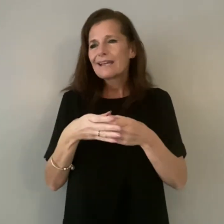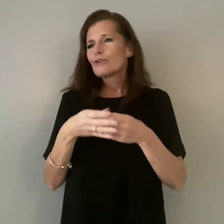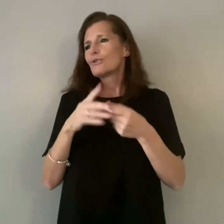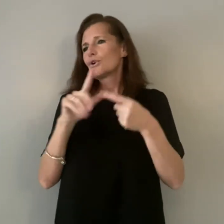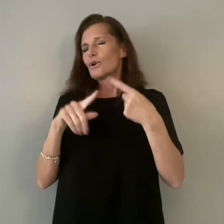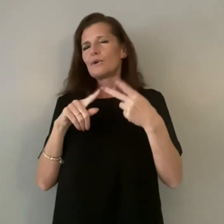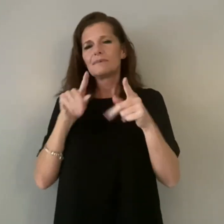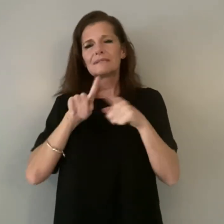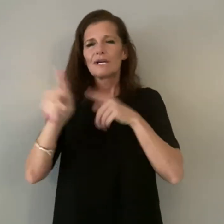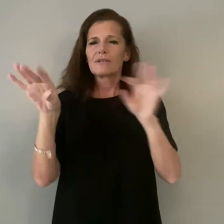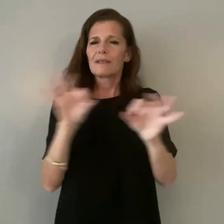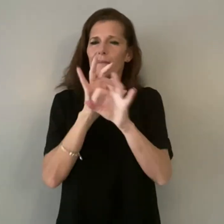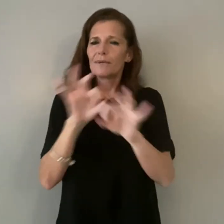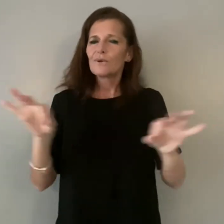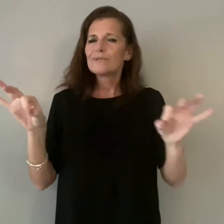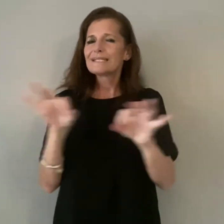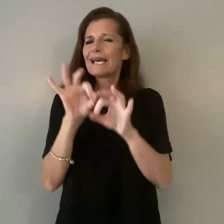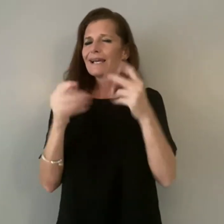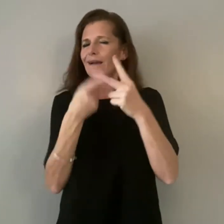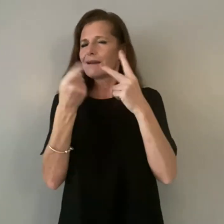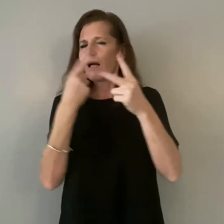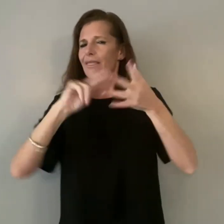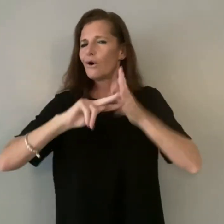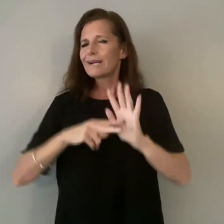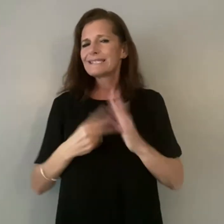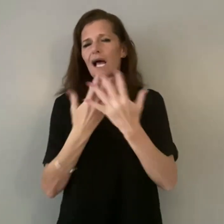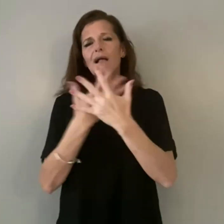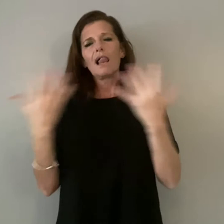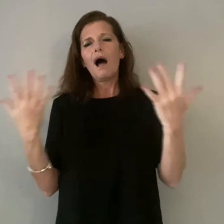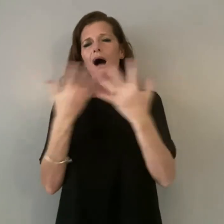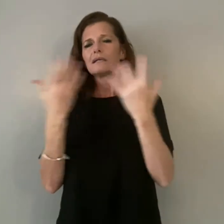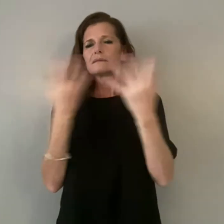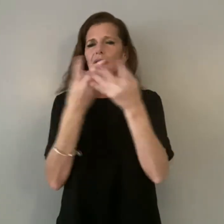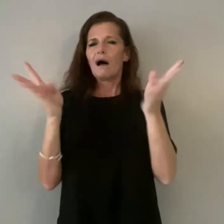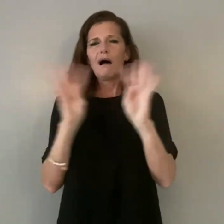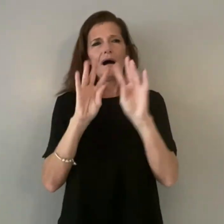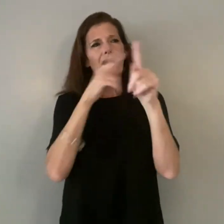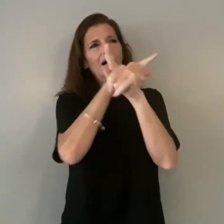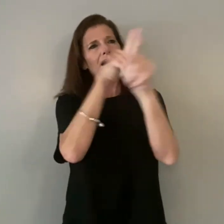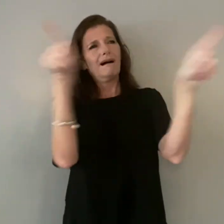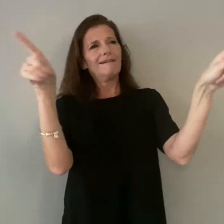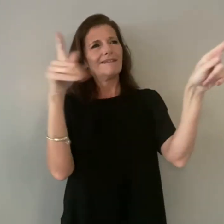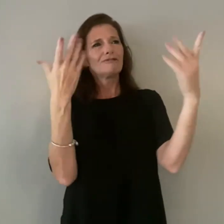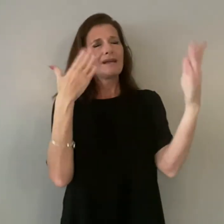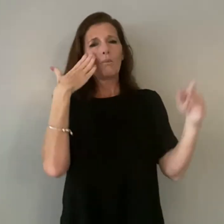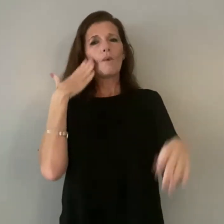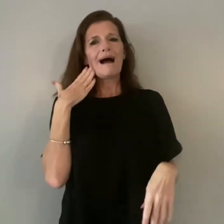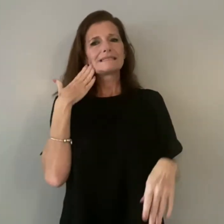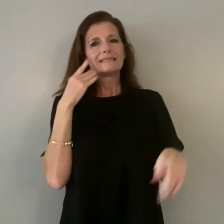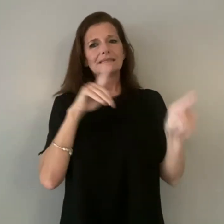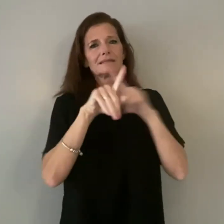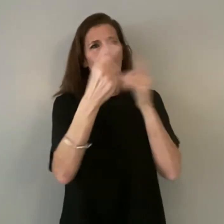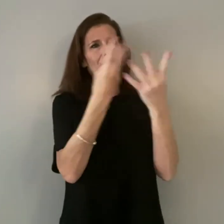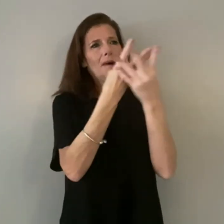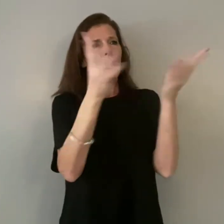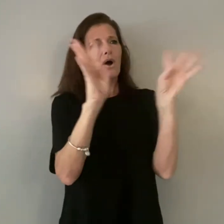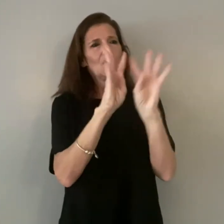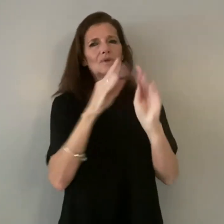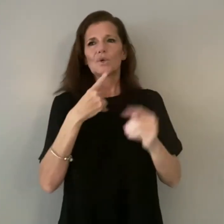Lots of particularly the music sector, I think it's true elsewhere as well. Lots of boards with quite white trustees predominantly